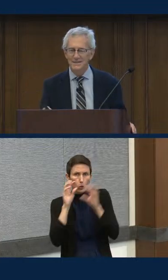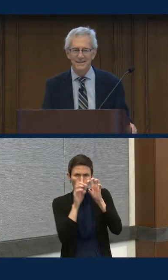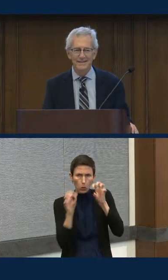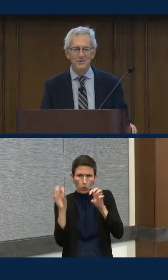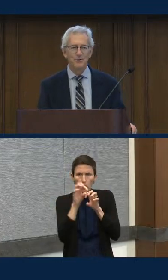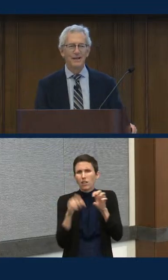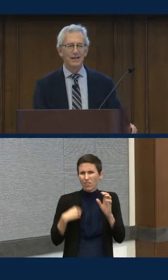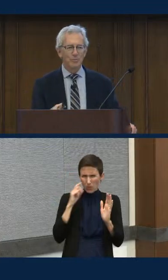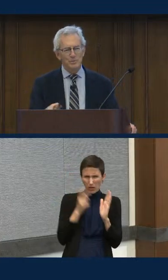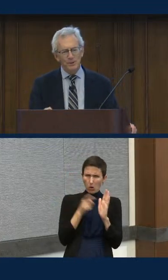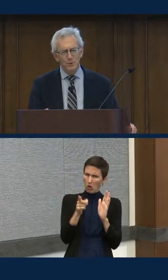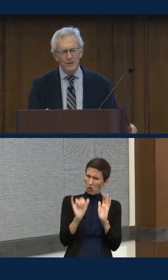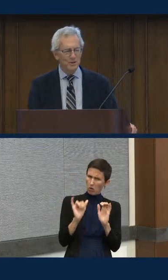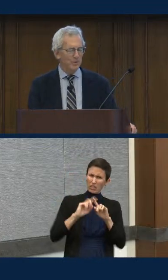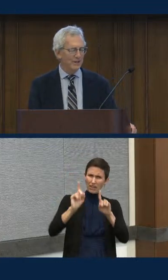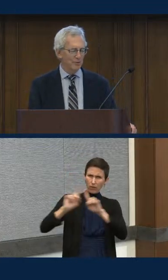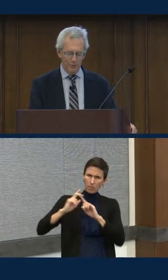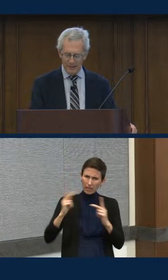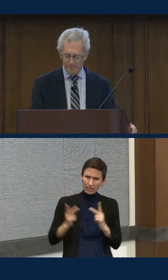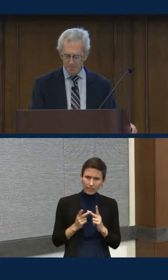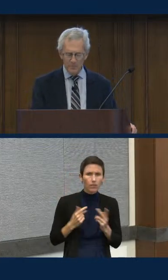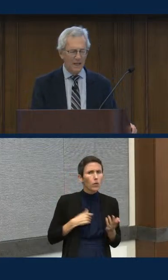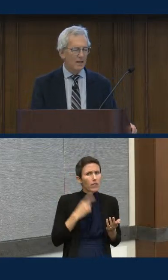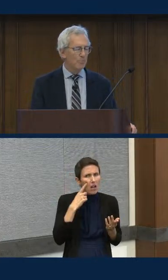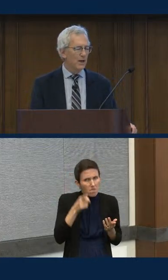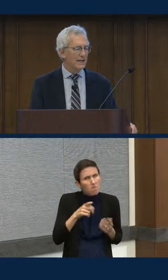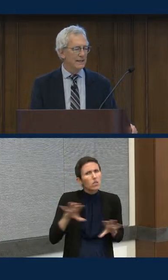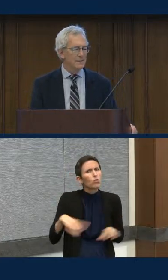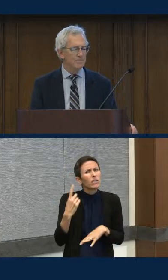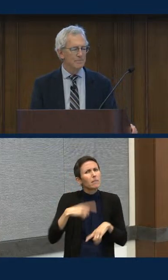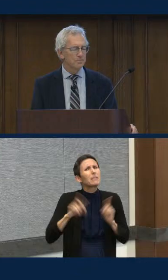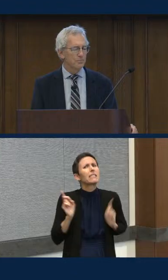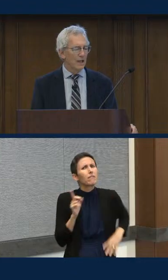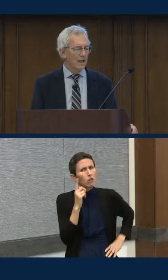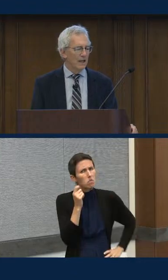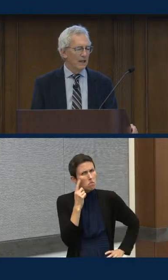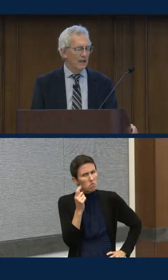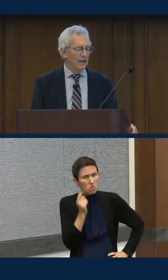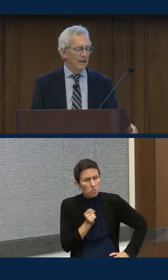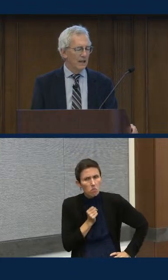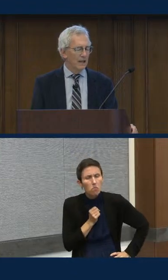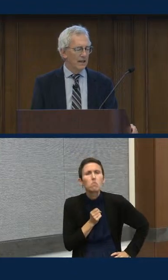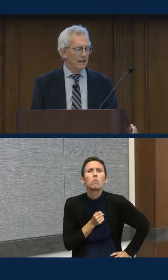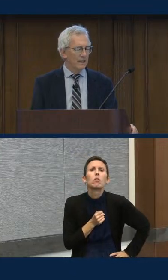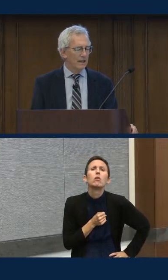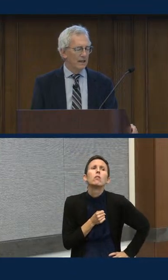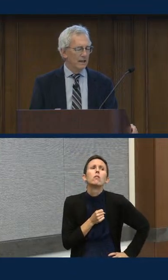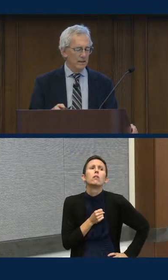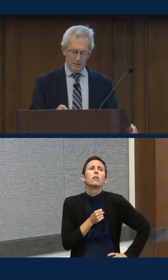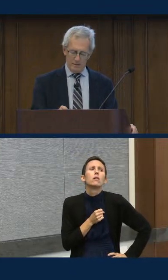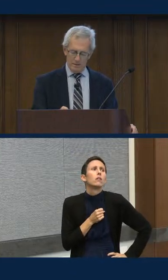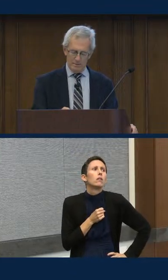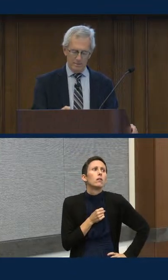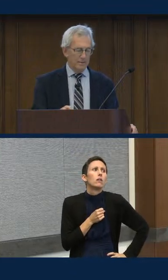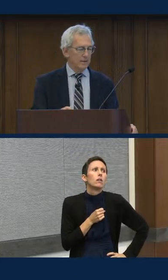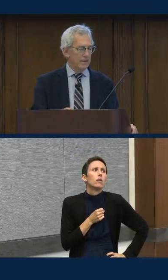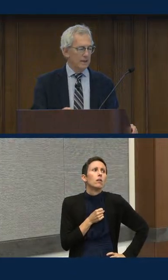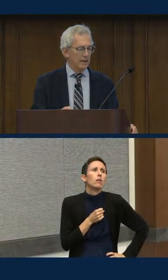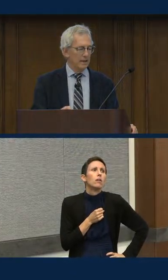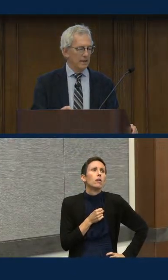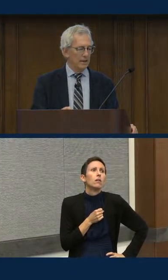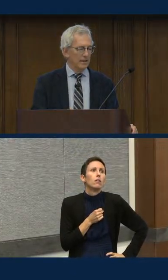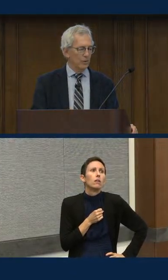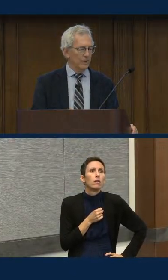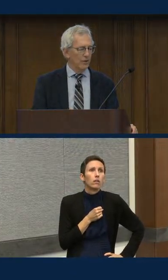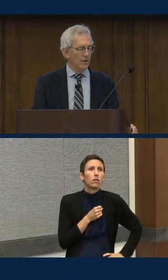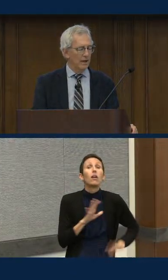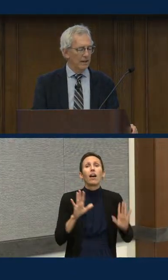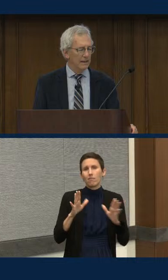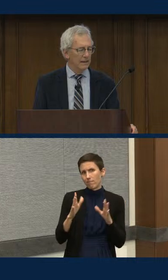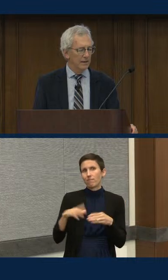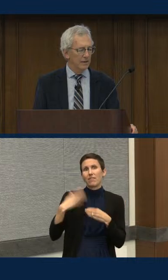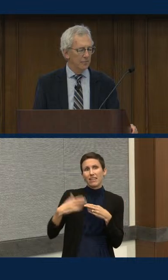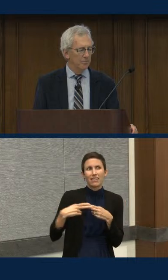and must be doing something